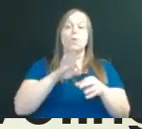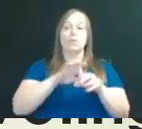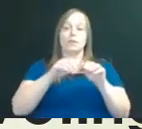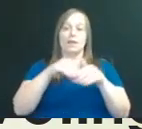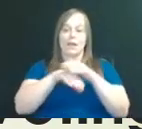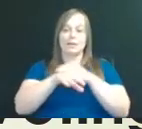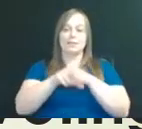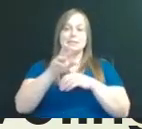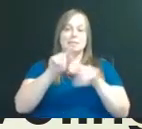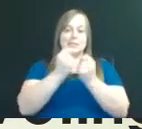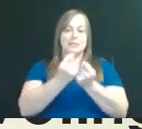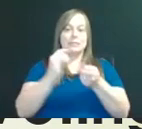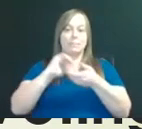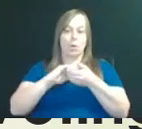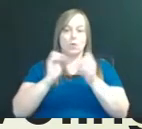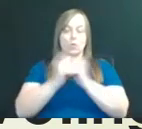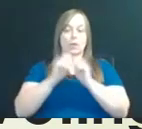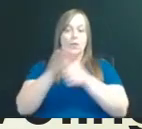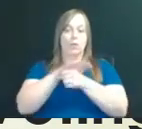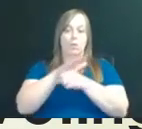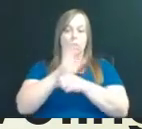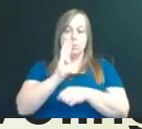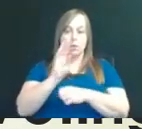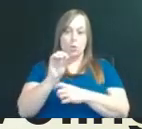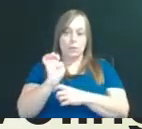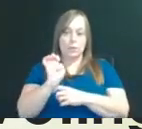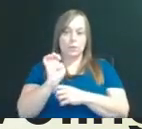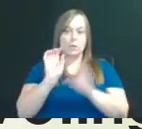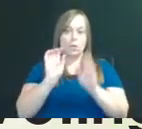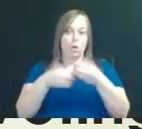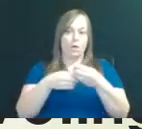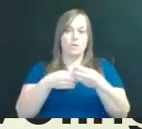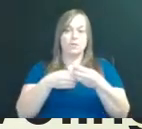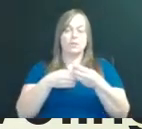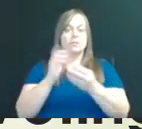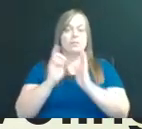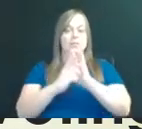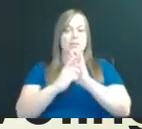we partner with local board of elections office to get demonstrations of these devices